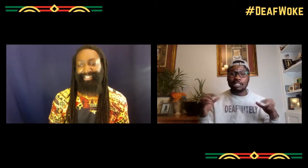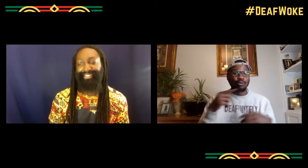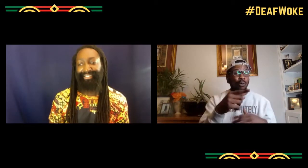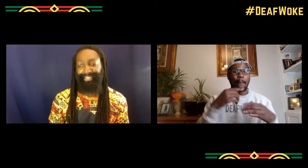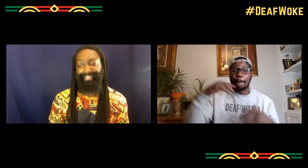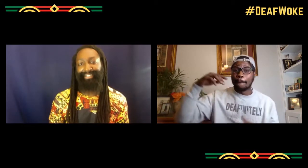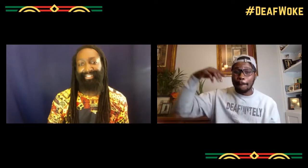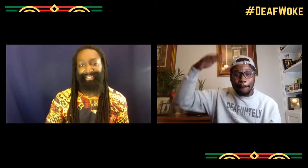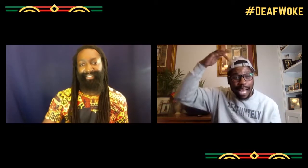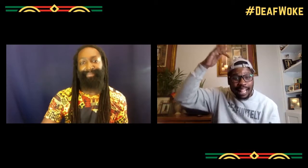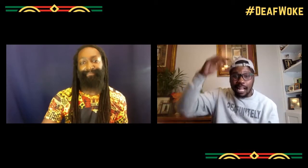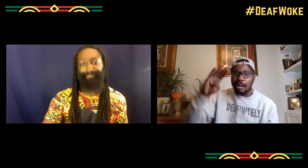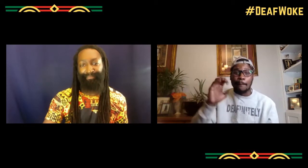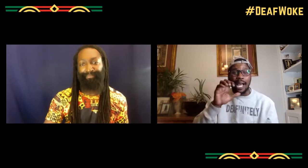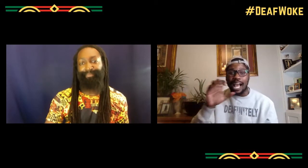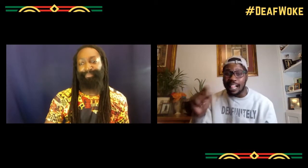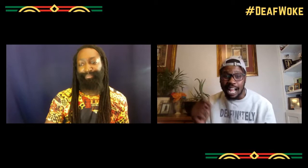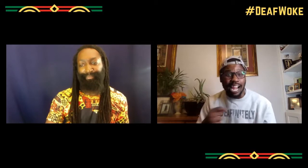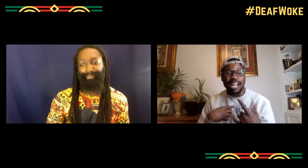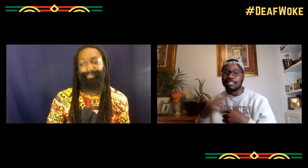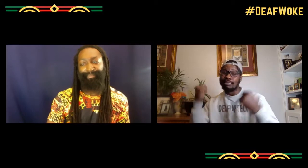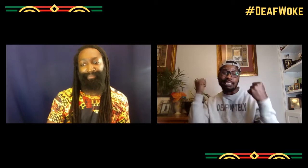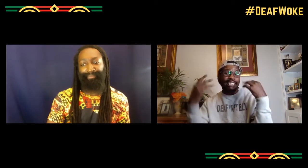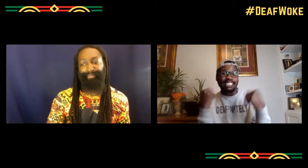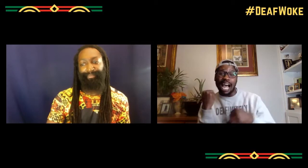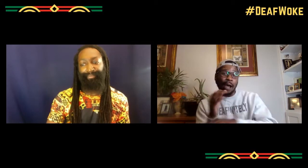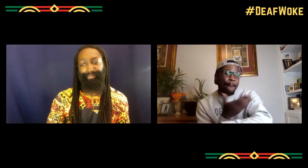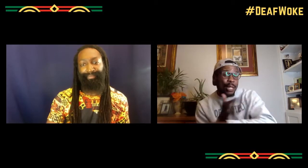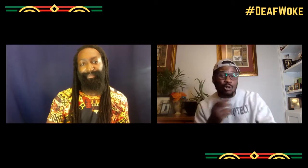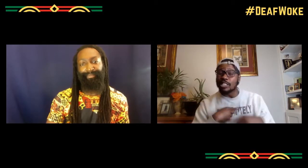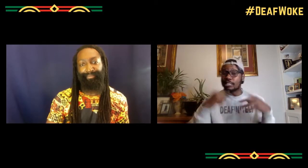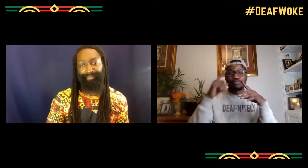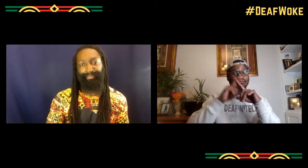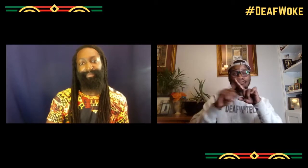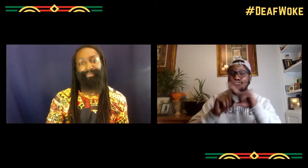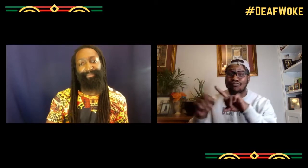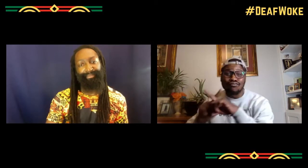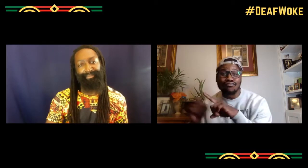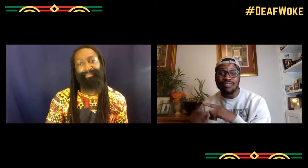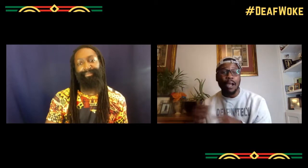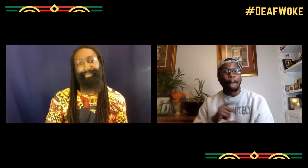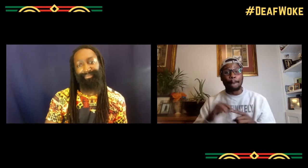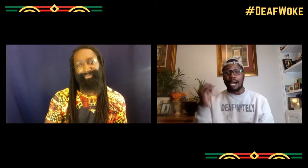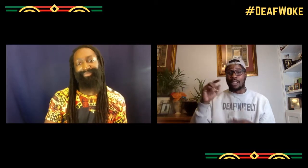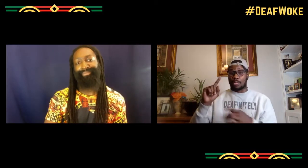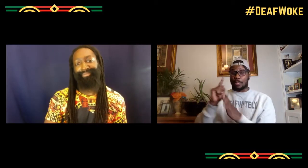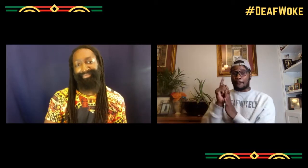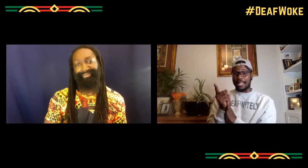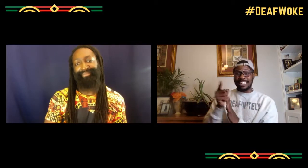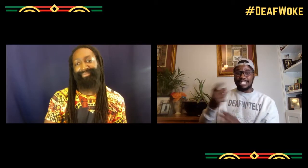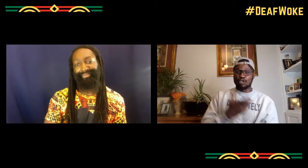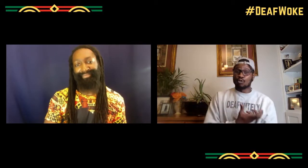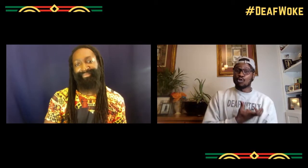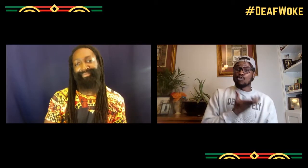But you know, the willingness to stand up and be yourself, whether it's ballet sign and music, whatever it may be.